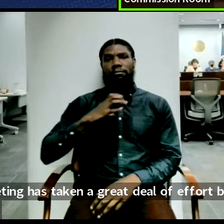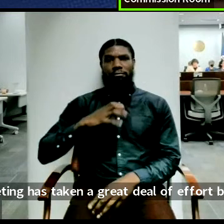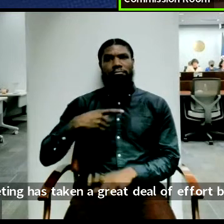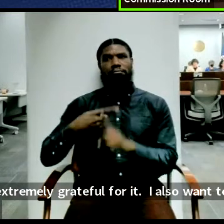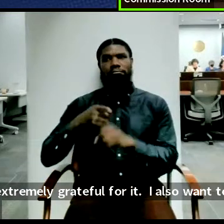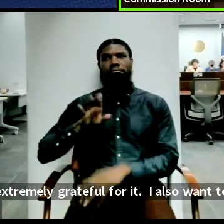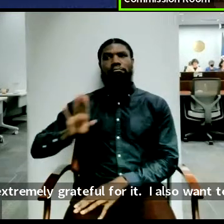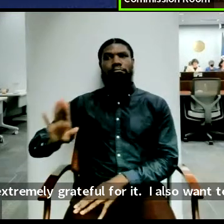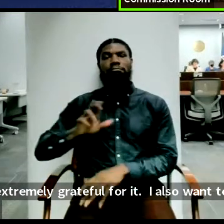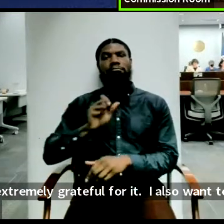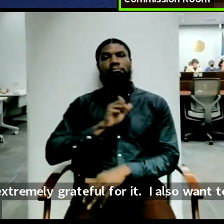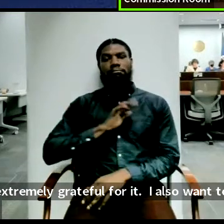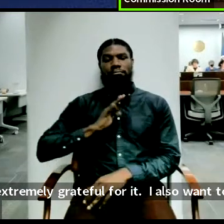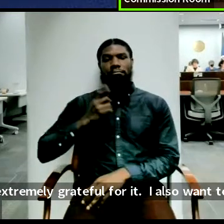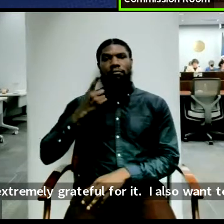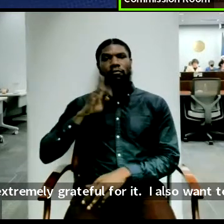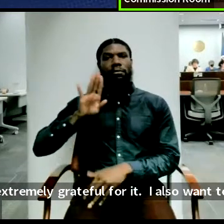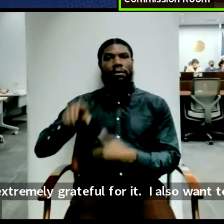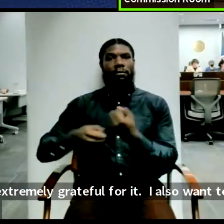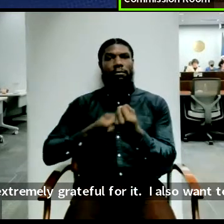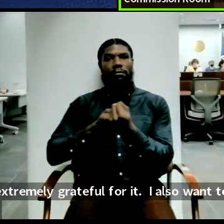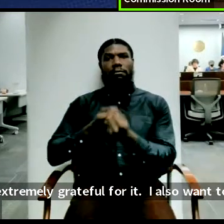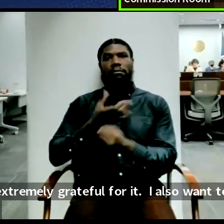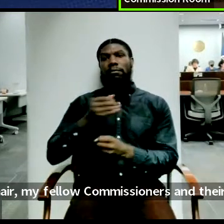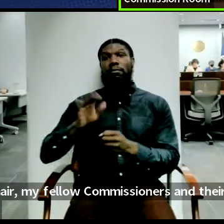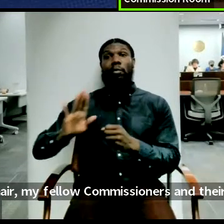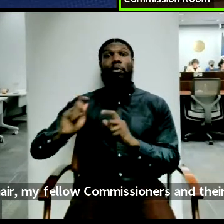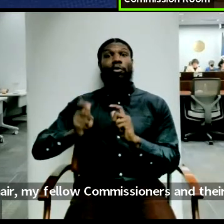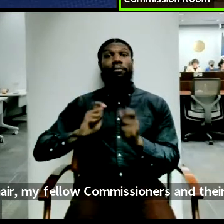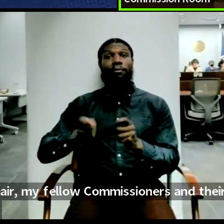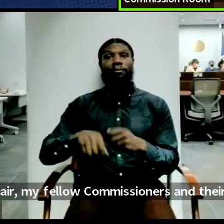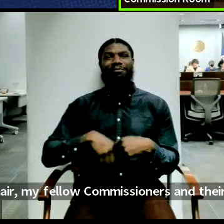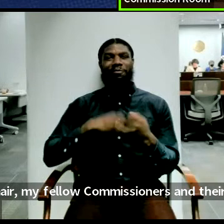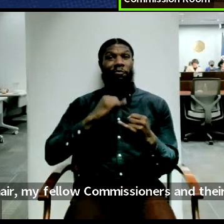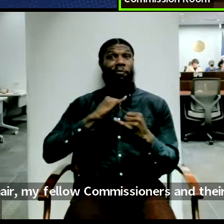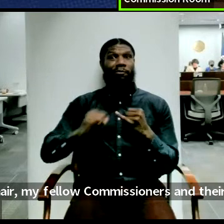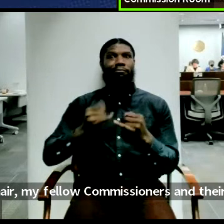their support and their contributions. Finally, thank you to everyone joining us